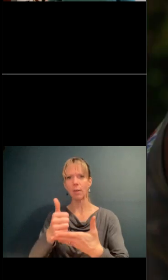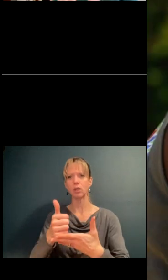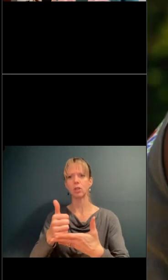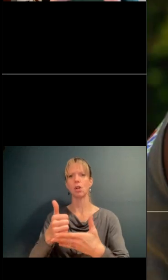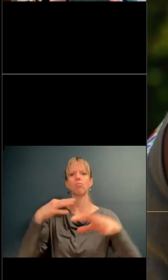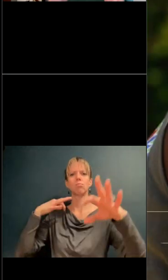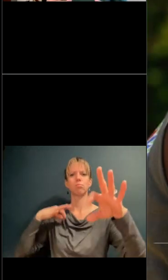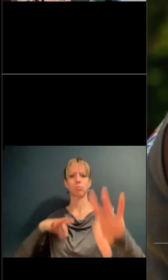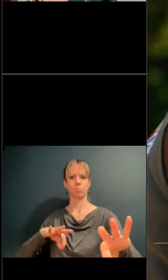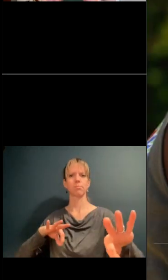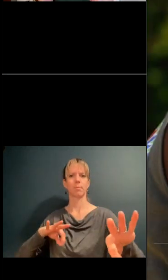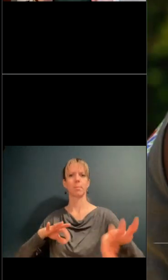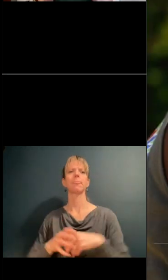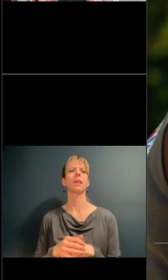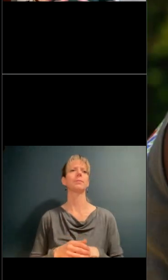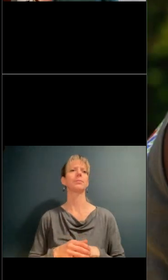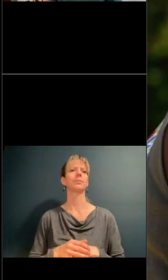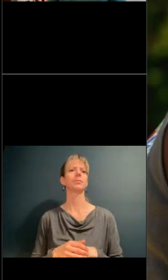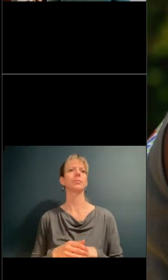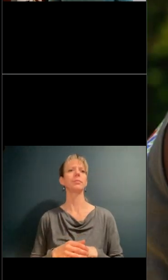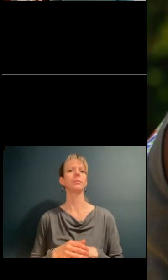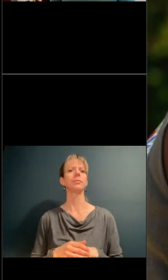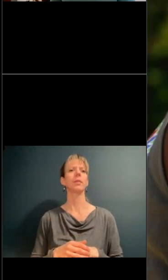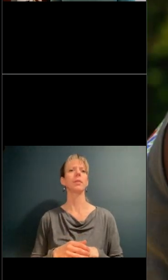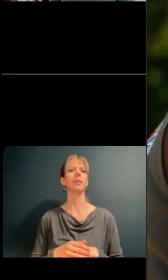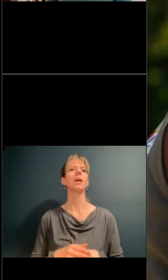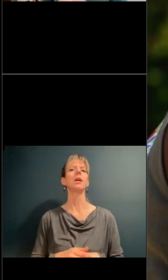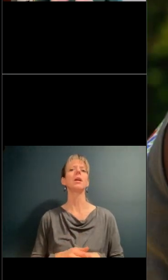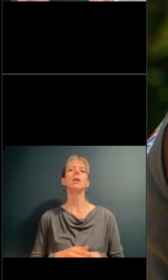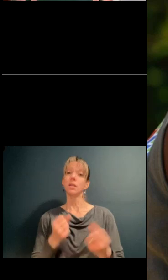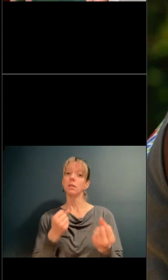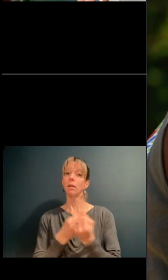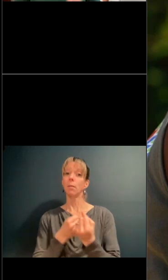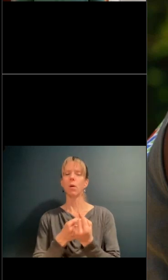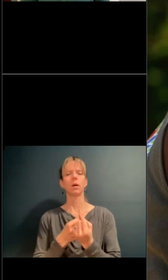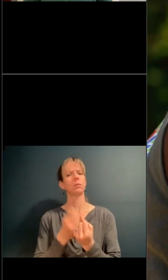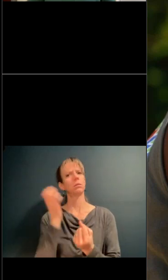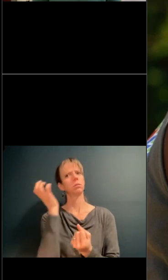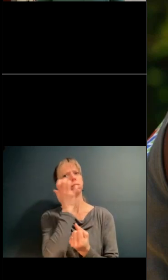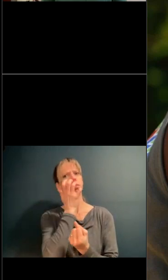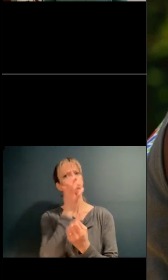Fixed support is critical to belonging. And like anyone else, young people with